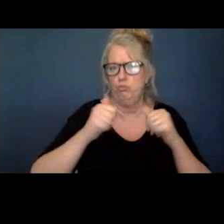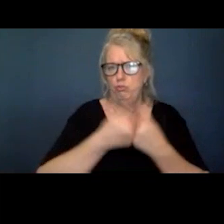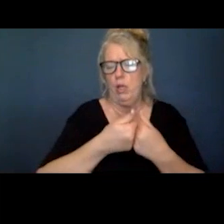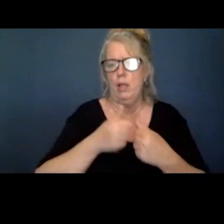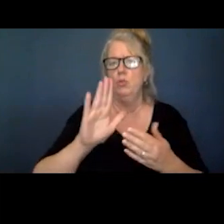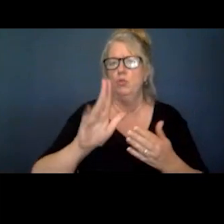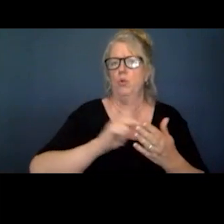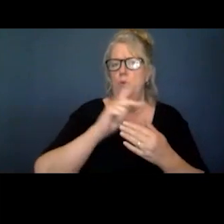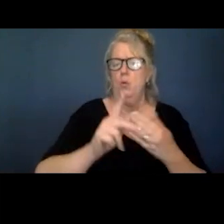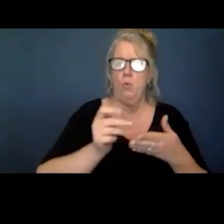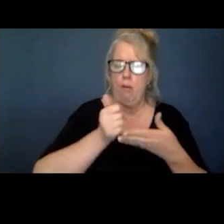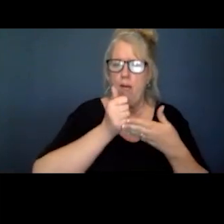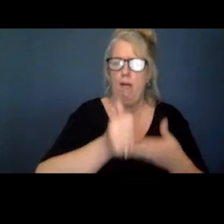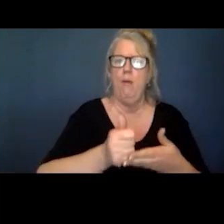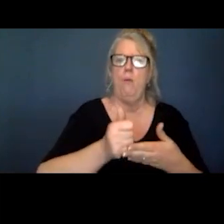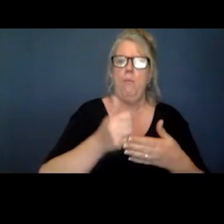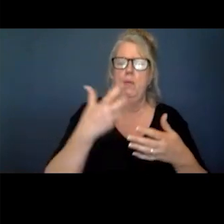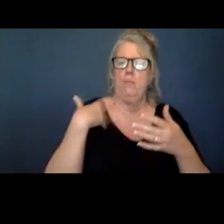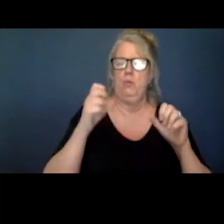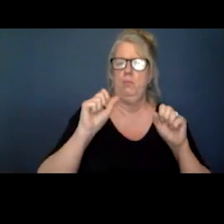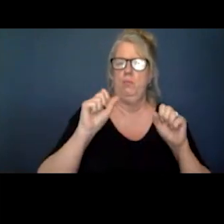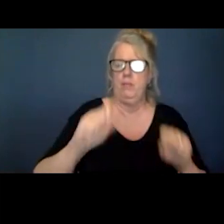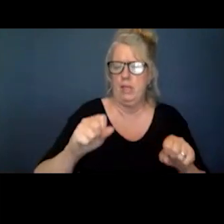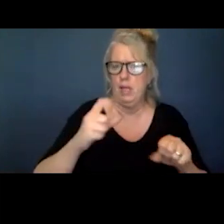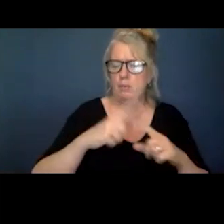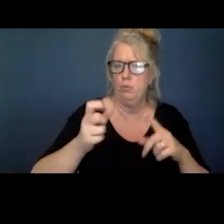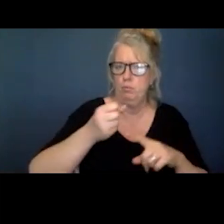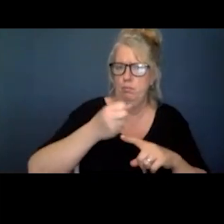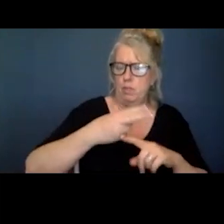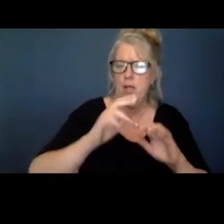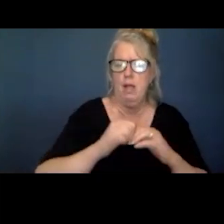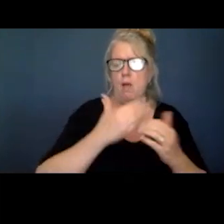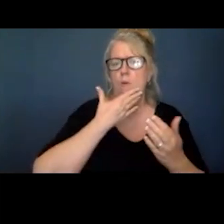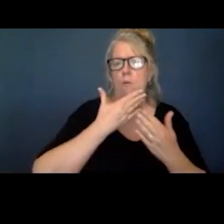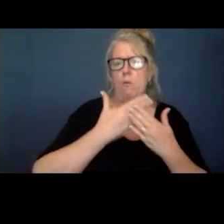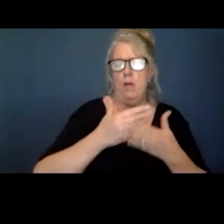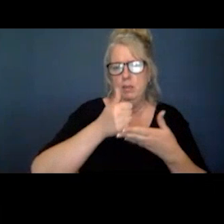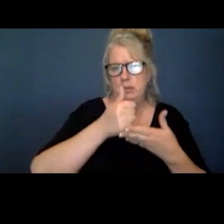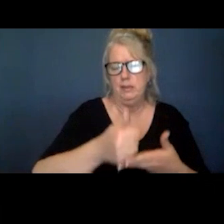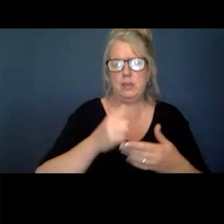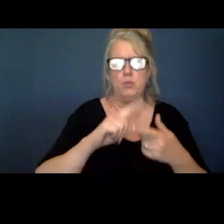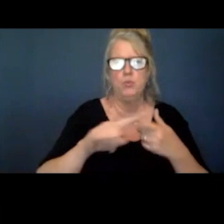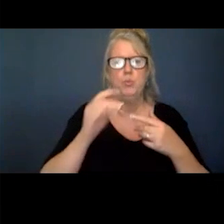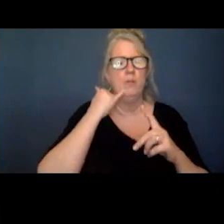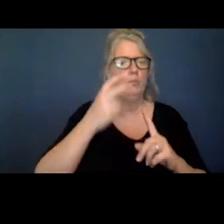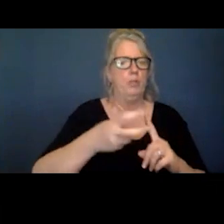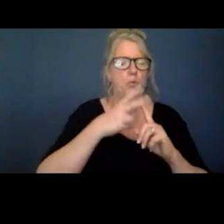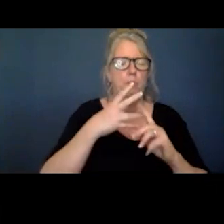help the employer to overcome? How will you assist them with recruitment and training? And how will